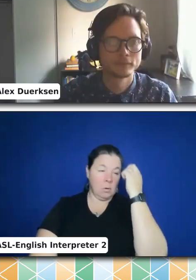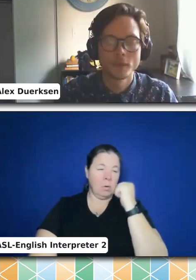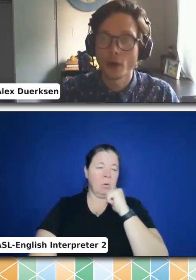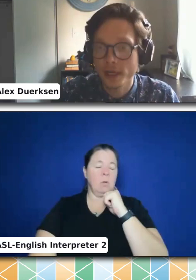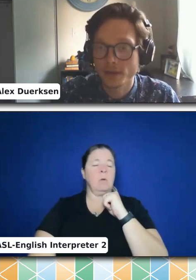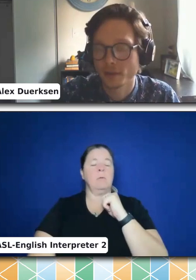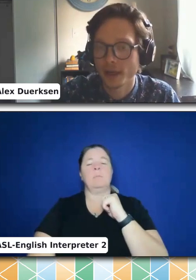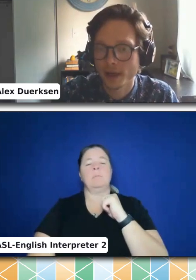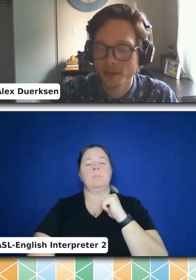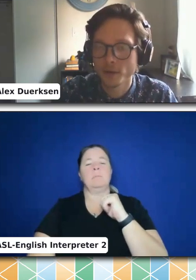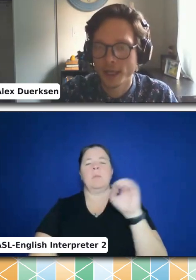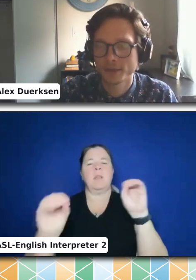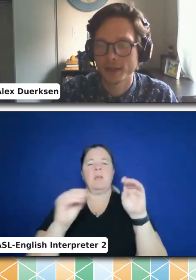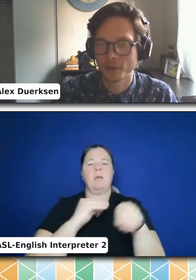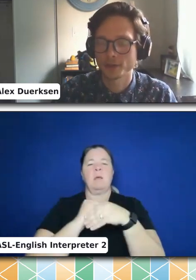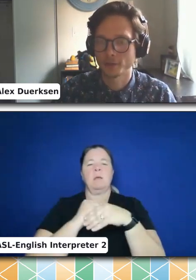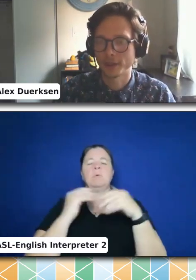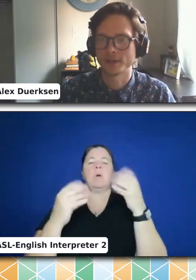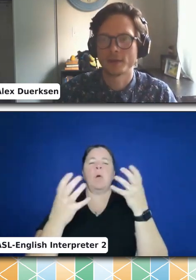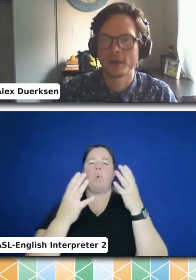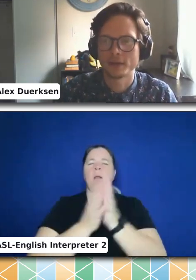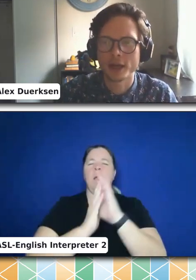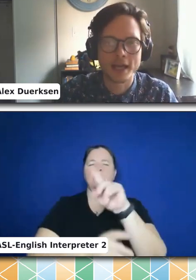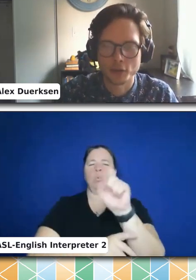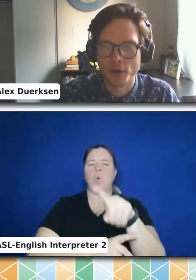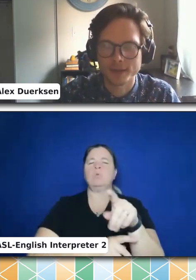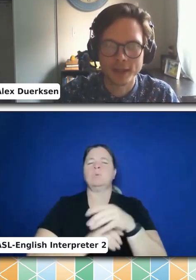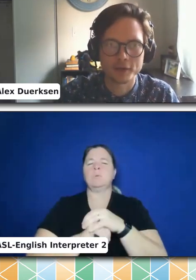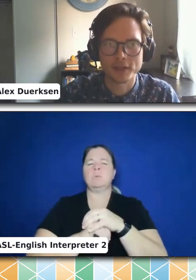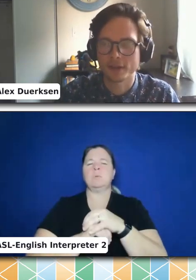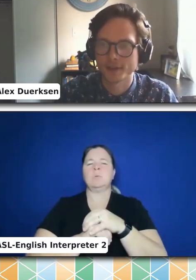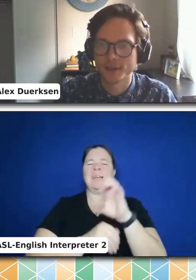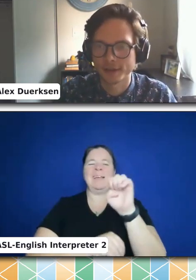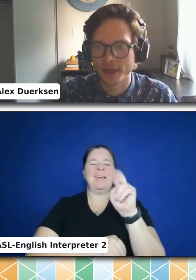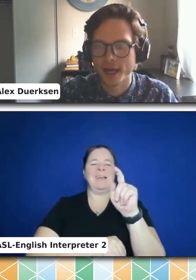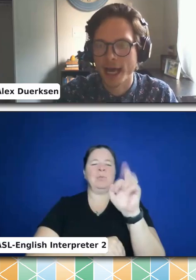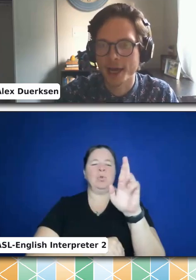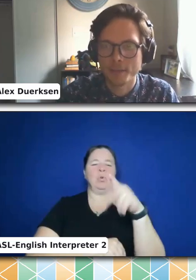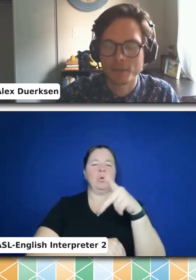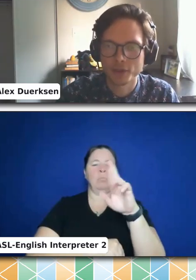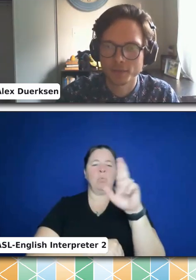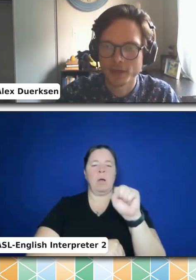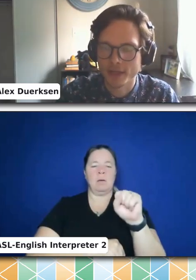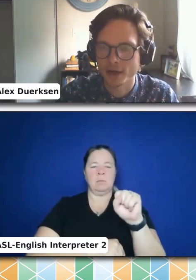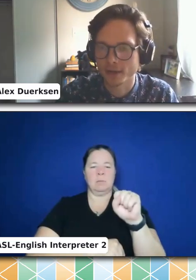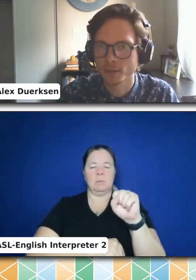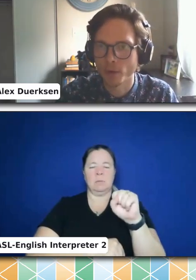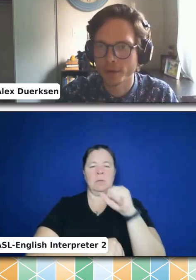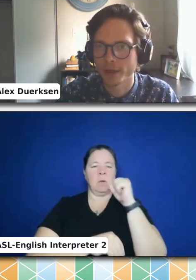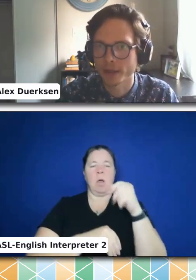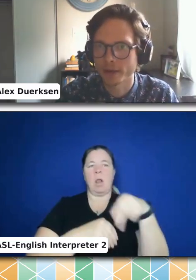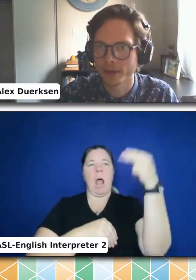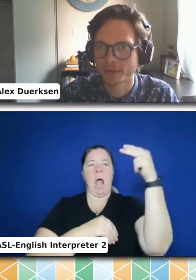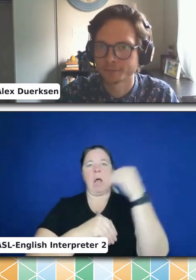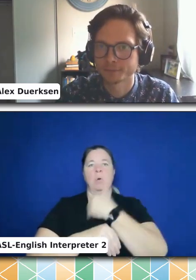Okay, so I did want to ask that question quickly. So, an enterprise account isn't necessarily a higher membership tier that costs more or anything like that?